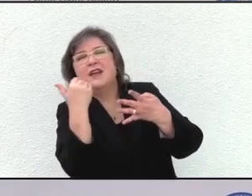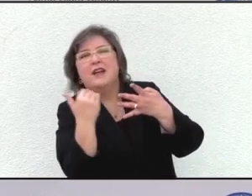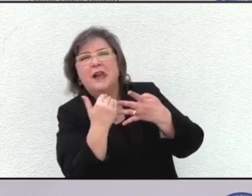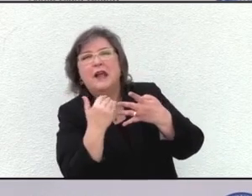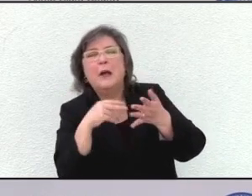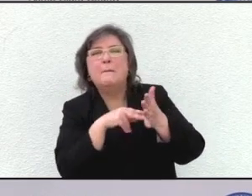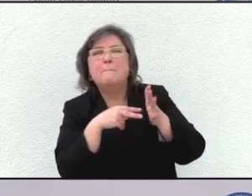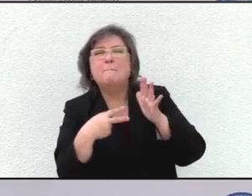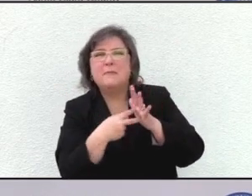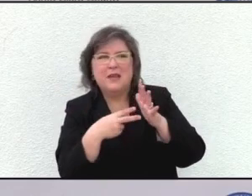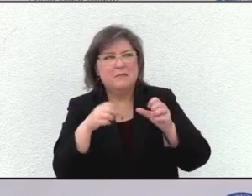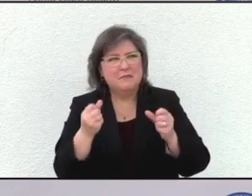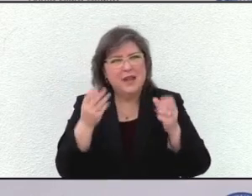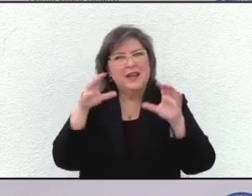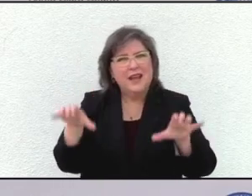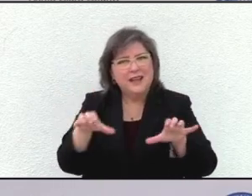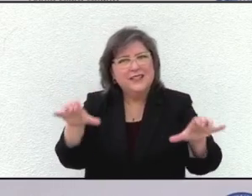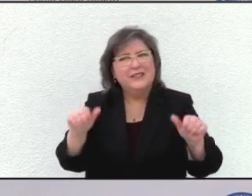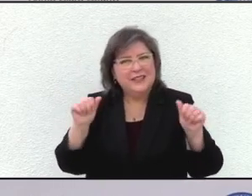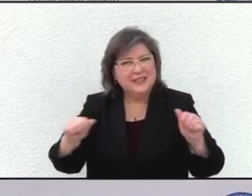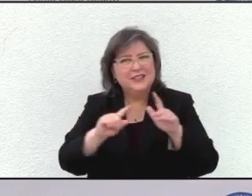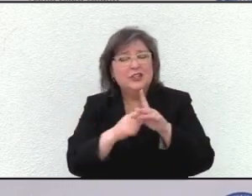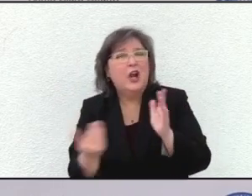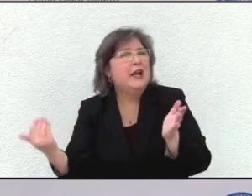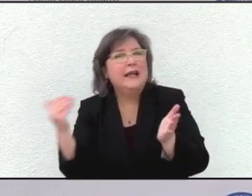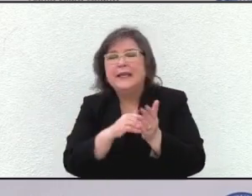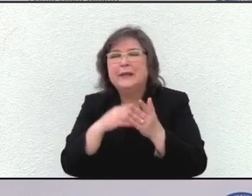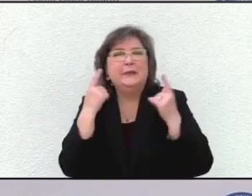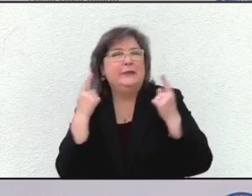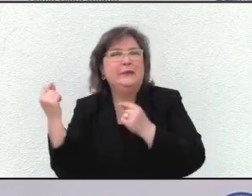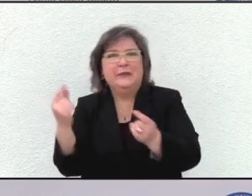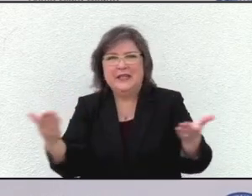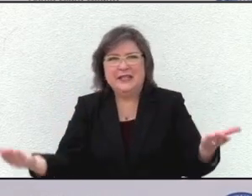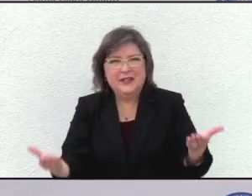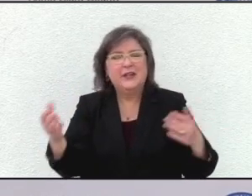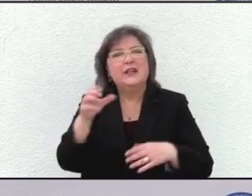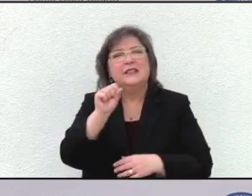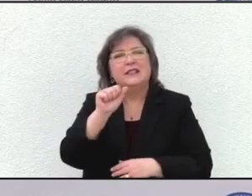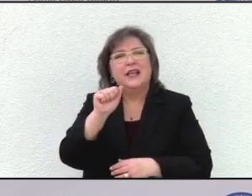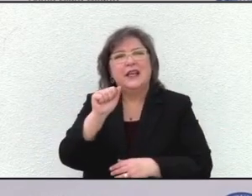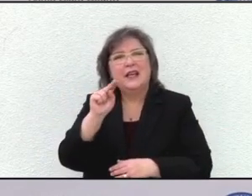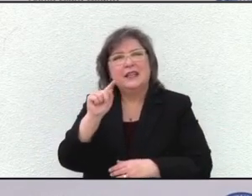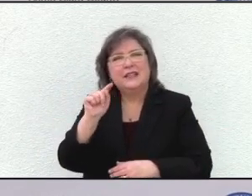resume here in Santa Clara County. What does that mean here? It means that retail and shopping